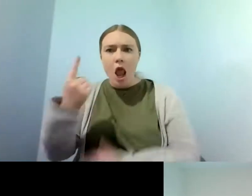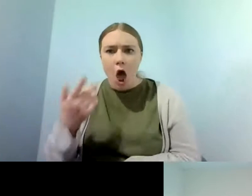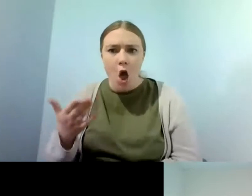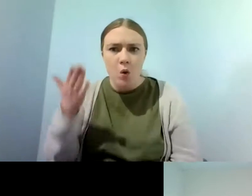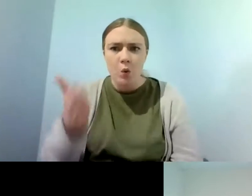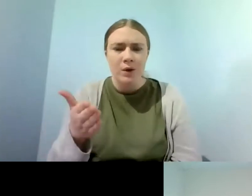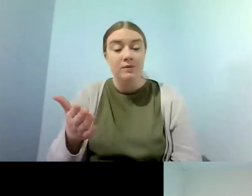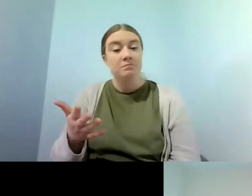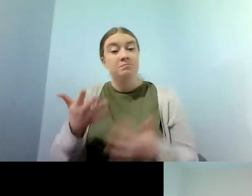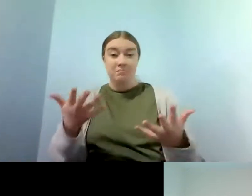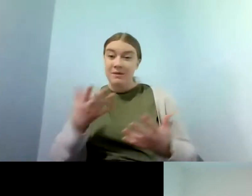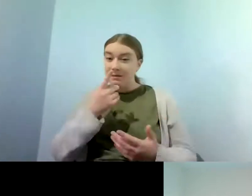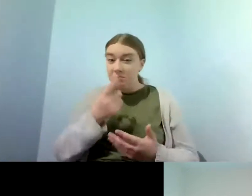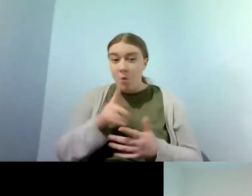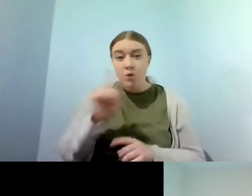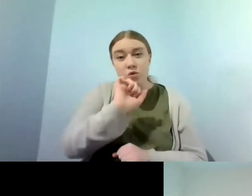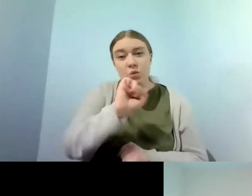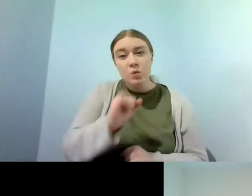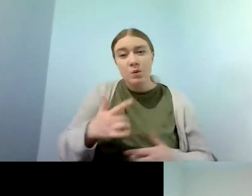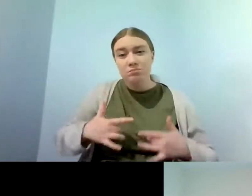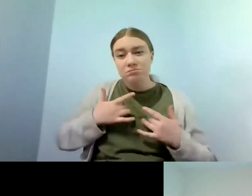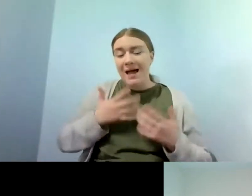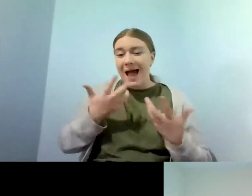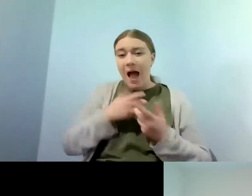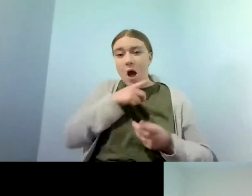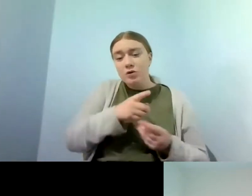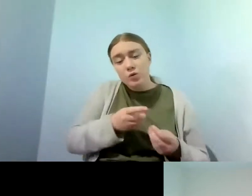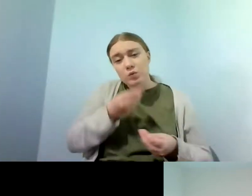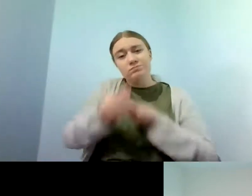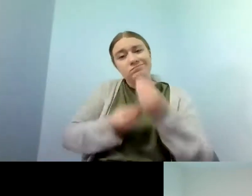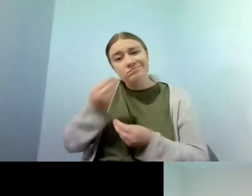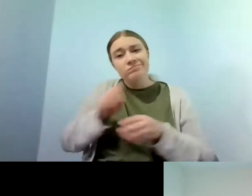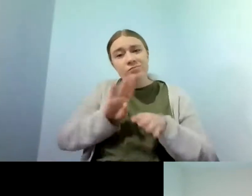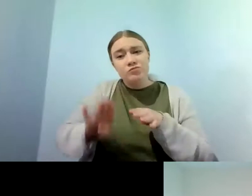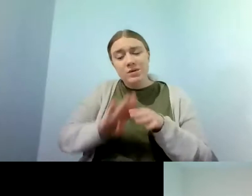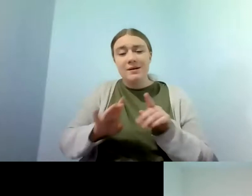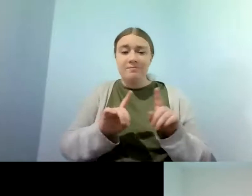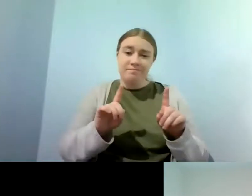able to tell anything about um your approach now then that would be great but if not then we give